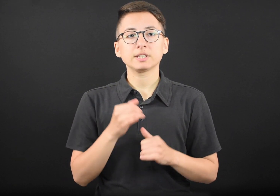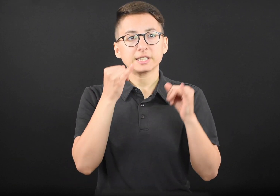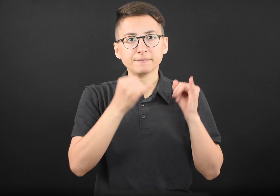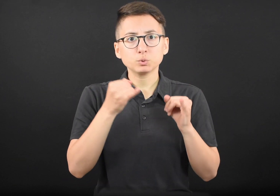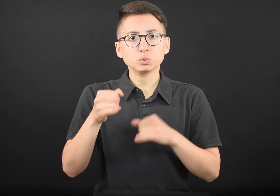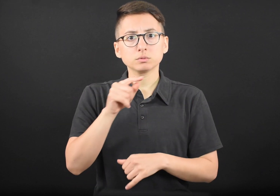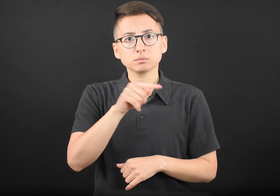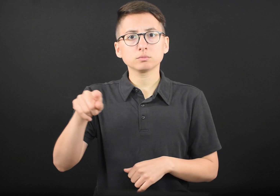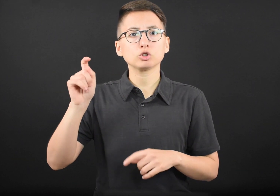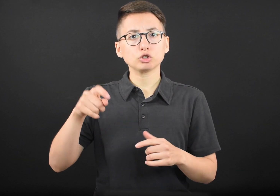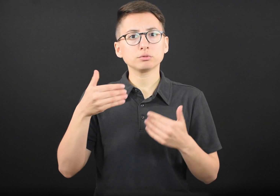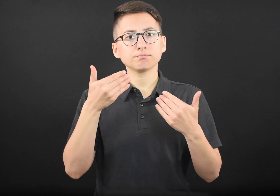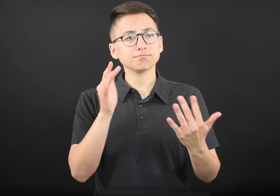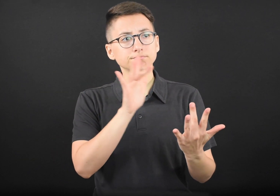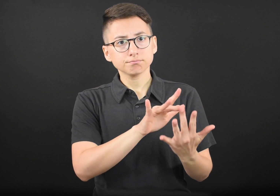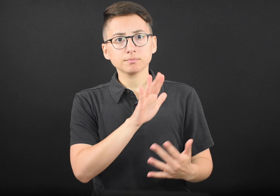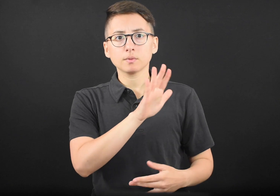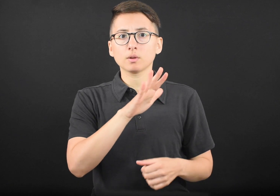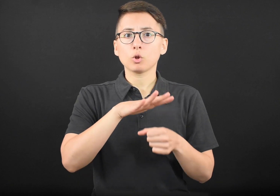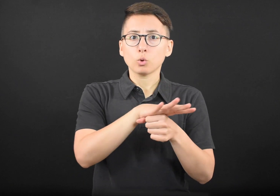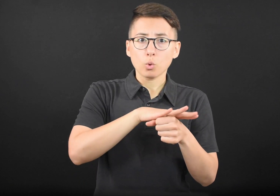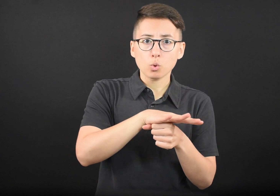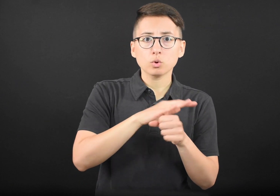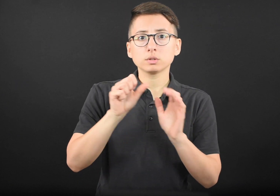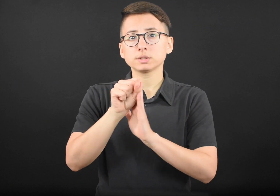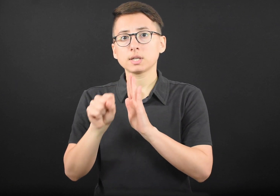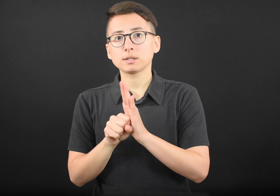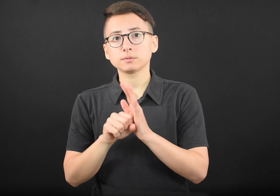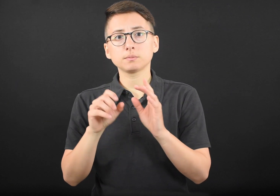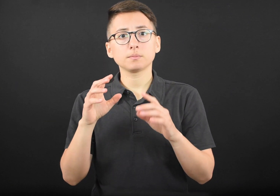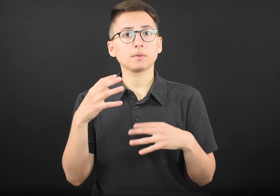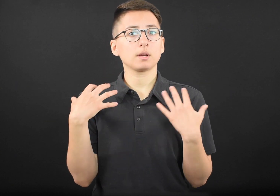“Individuals should refer to their local and state health departments